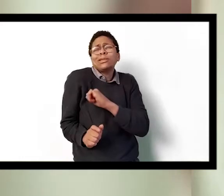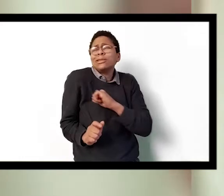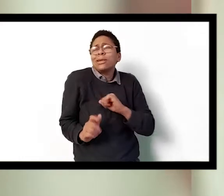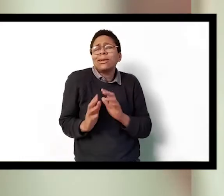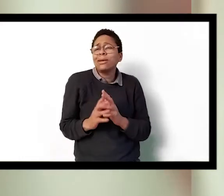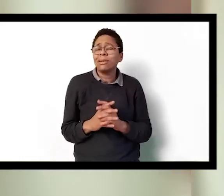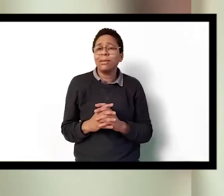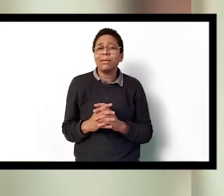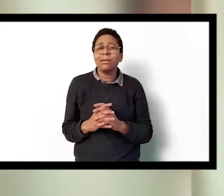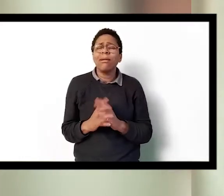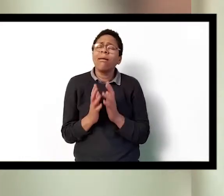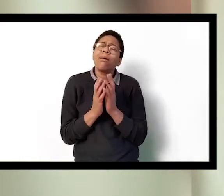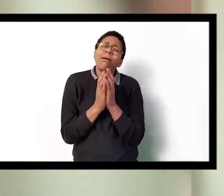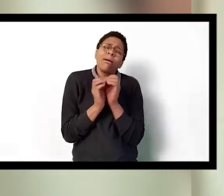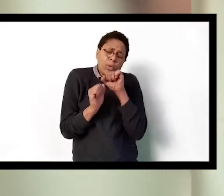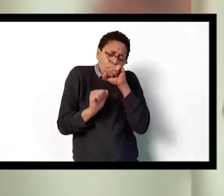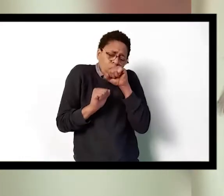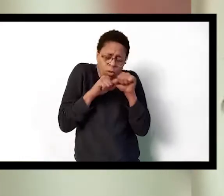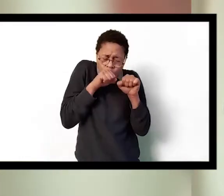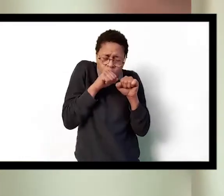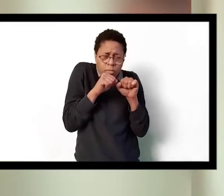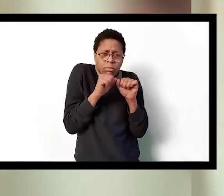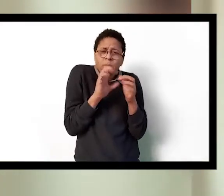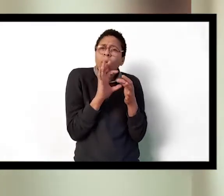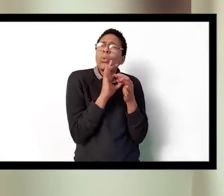It couldn’t have been more meaningful, touching you. Touching me.